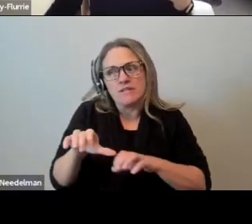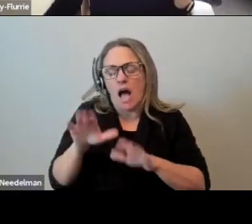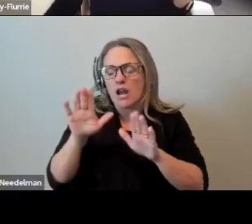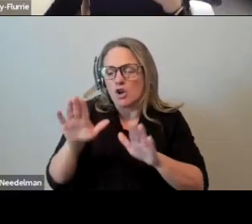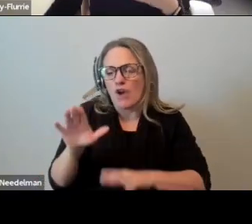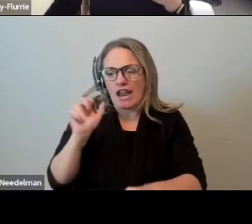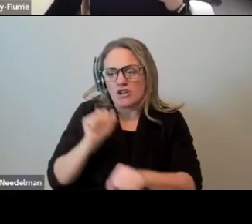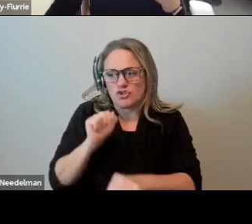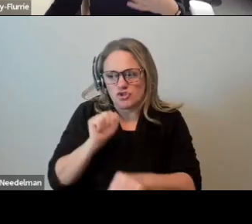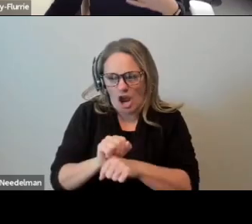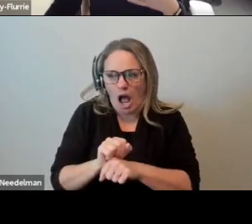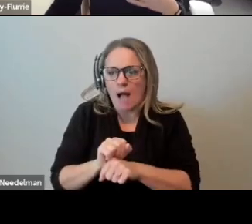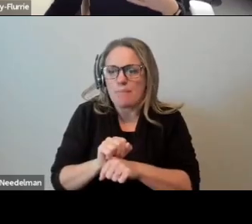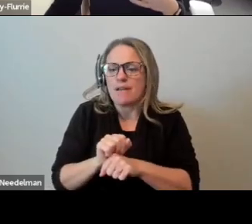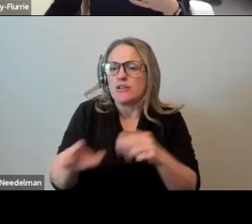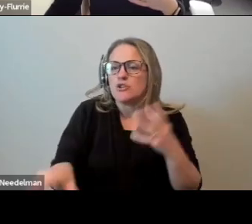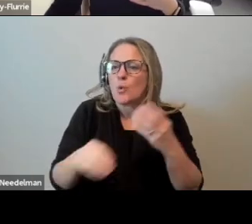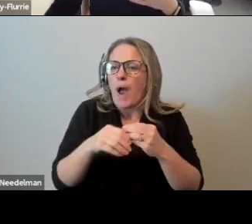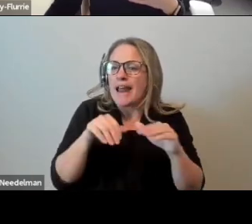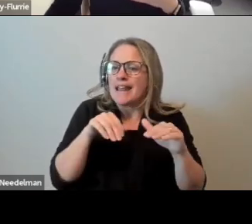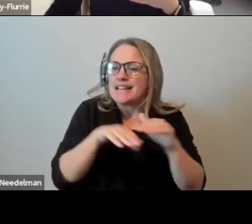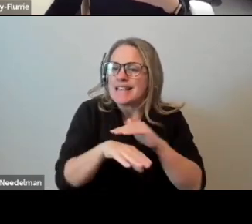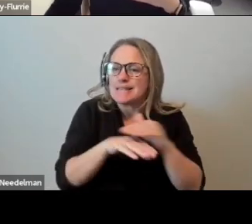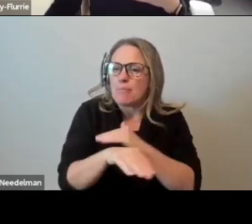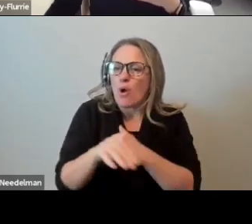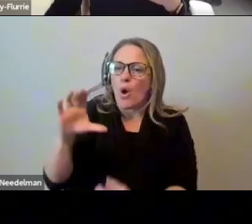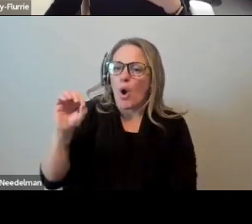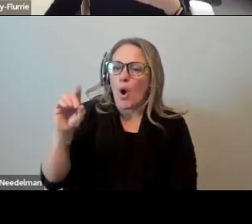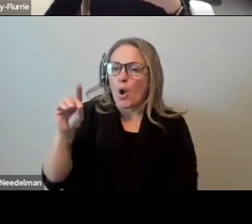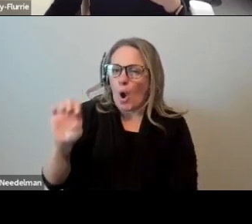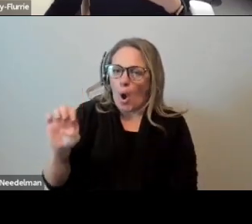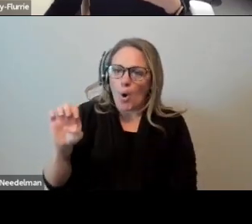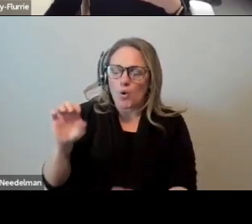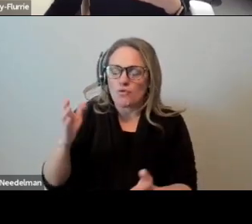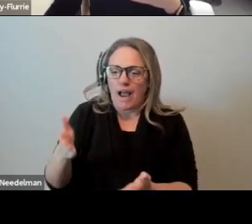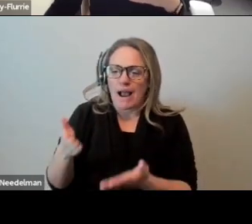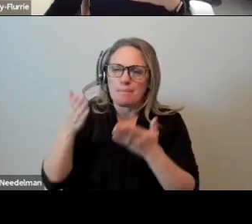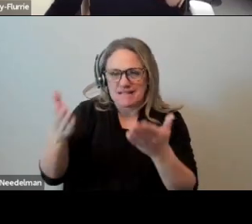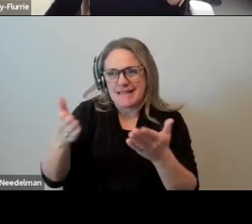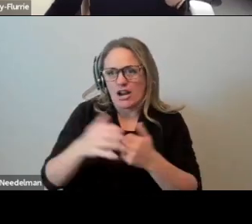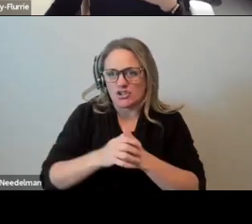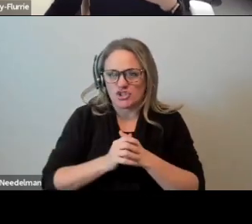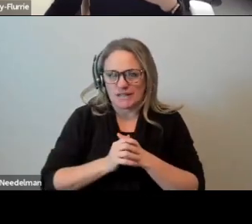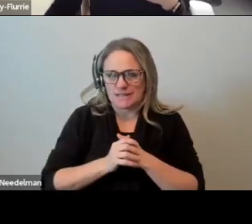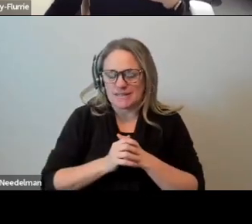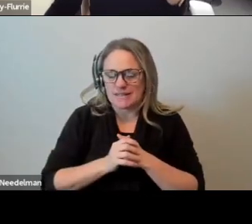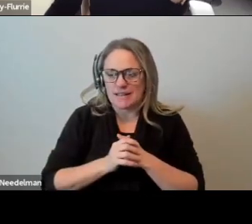actually putting accessible code recommendations into GitHub and they have brand new function.